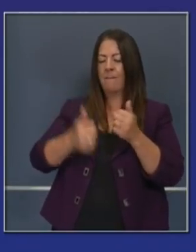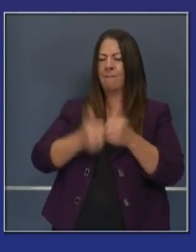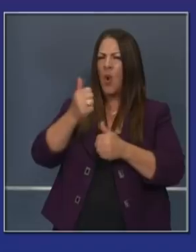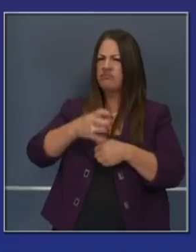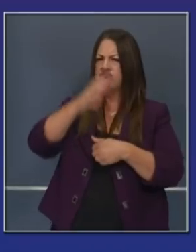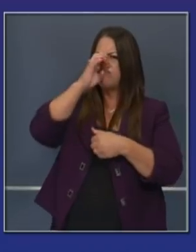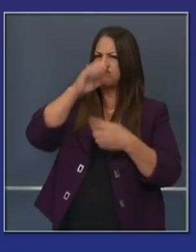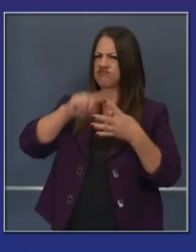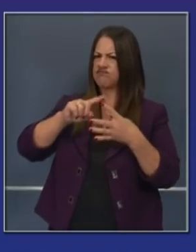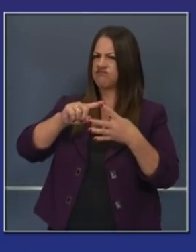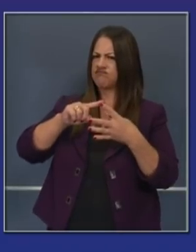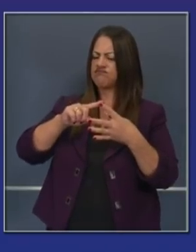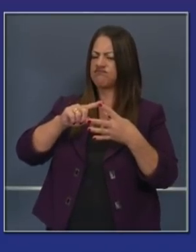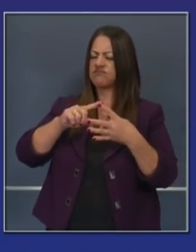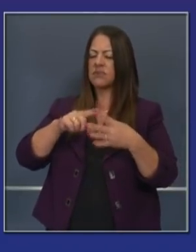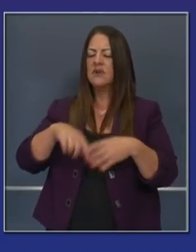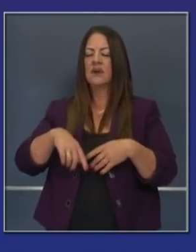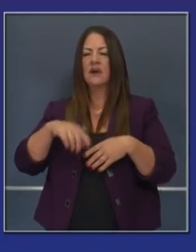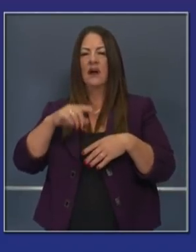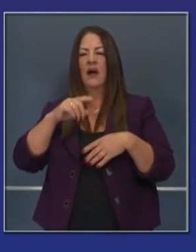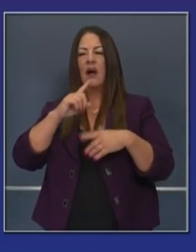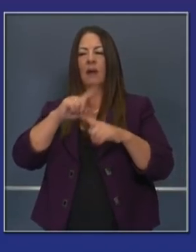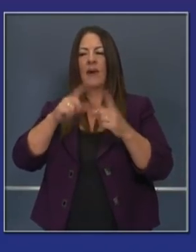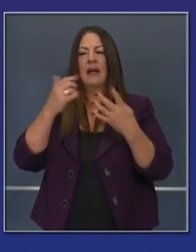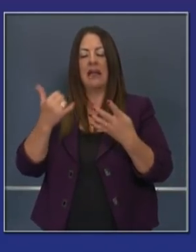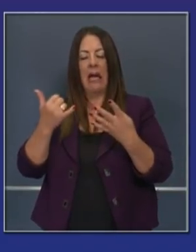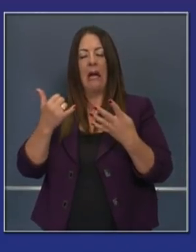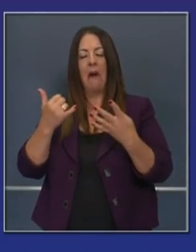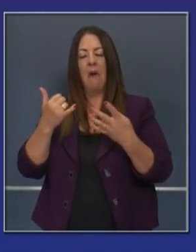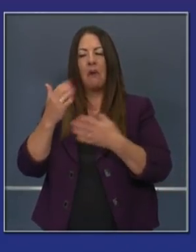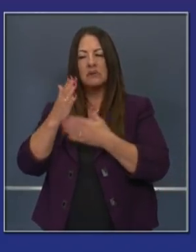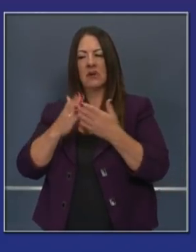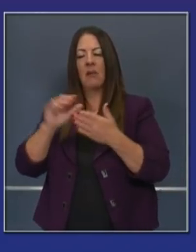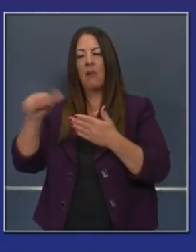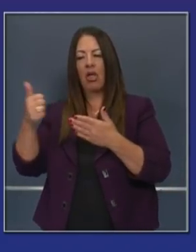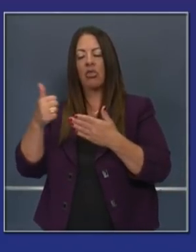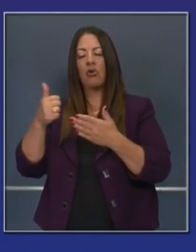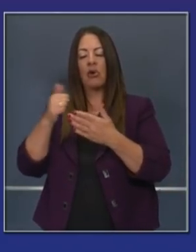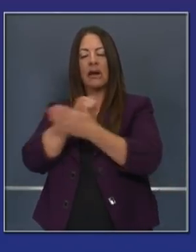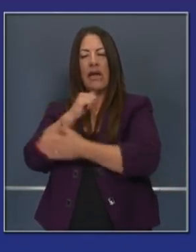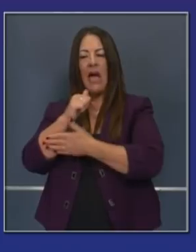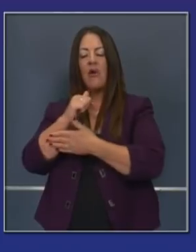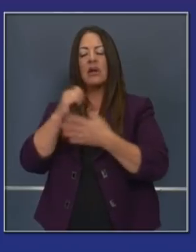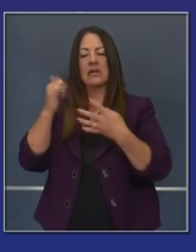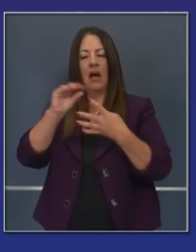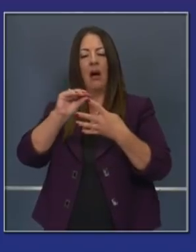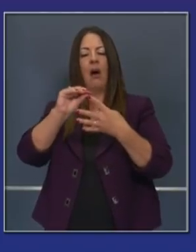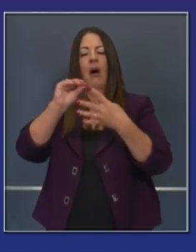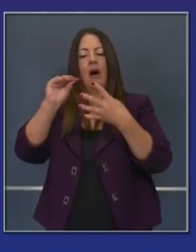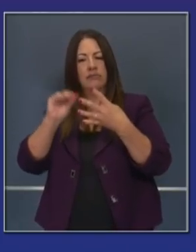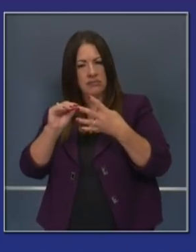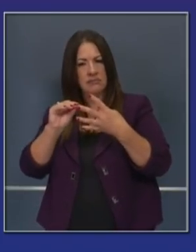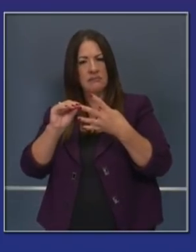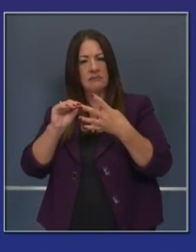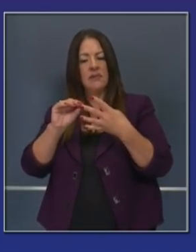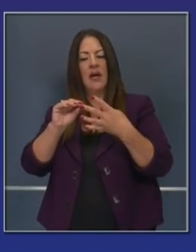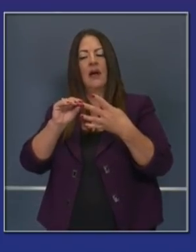MOST RESTRICTIVE TIER, PURPLE. 12 COUNTIES LAST WEEK IN THE